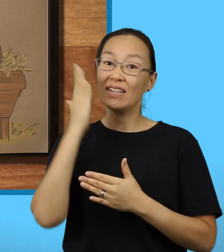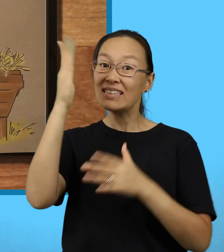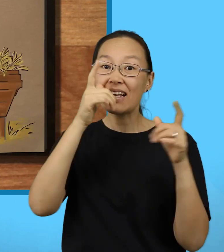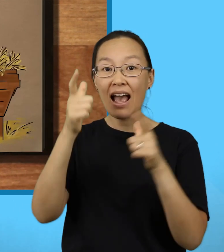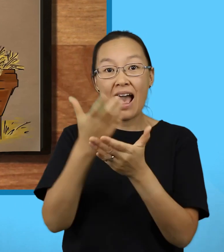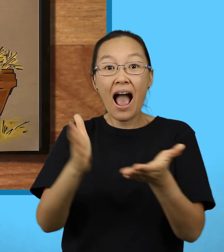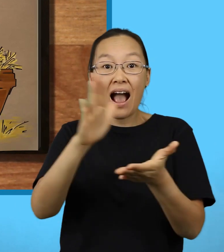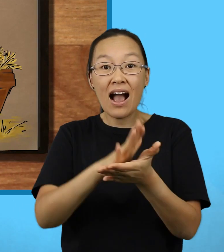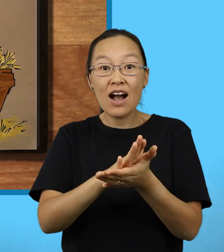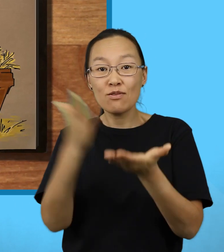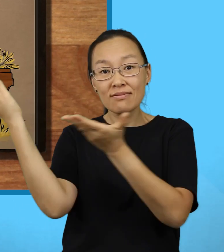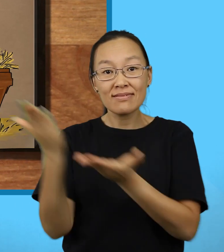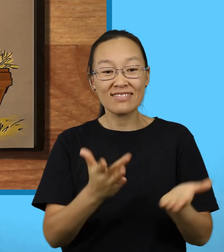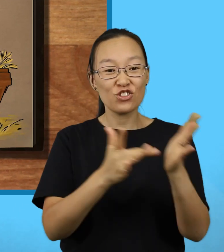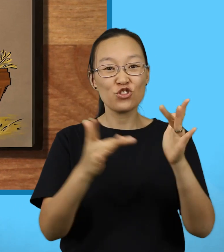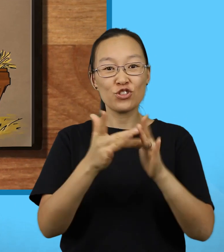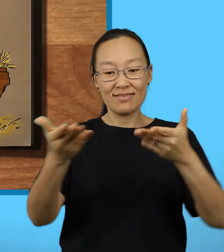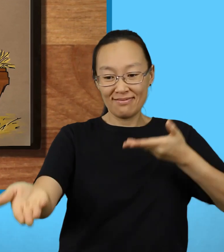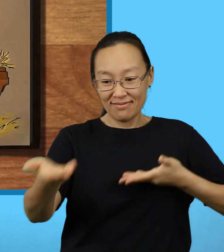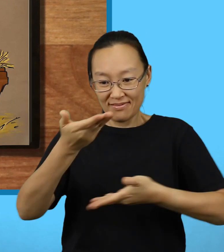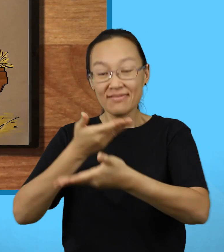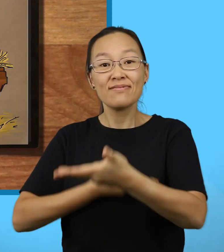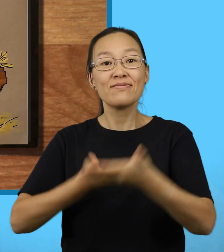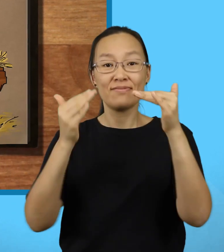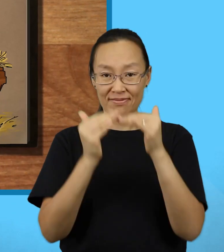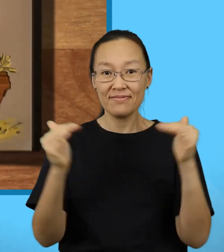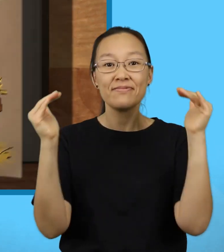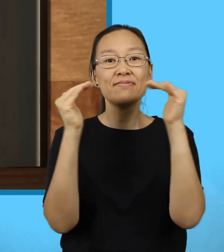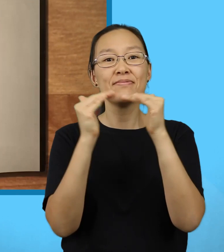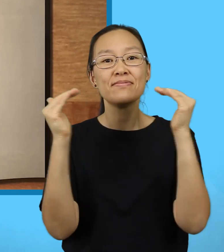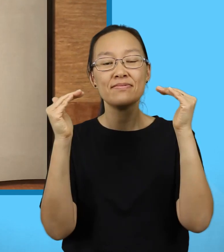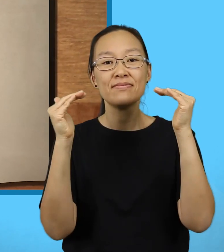by sending His son Jesus to make it all-fair.